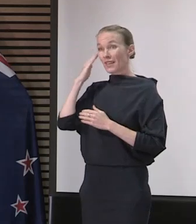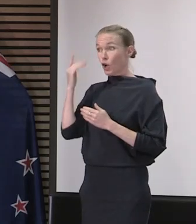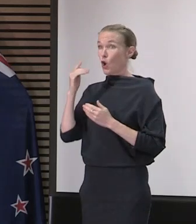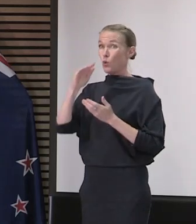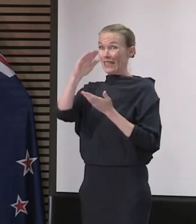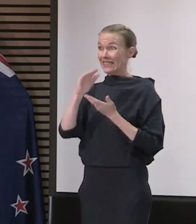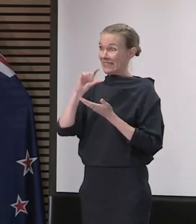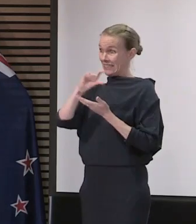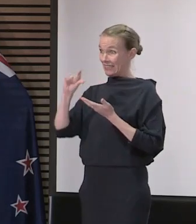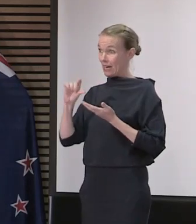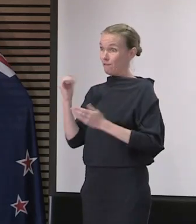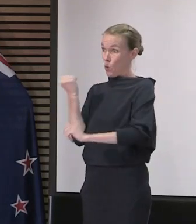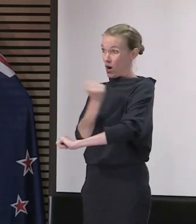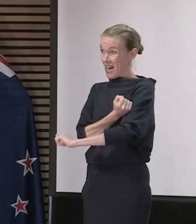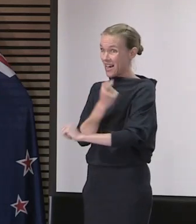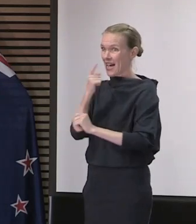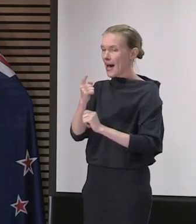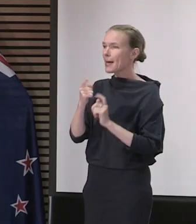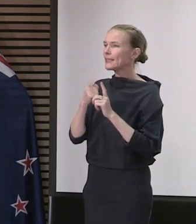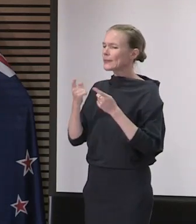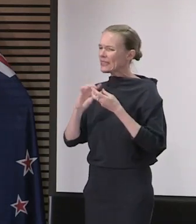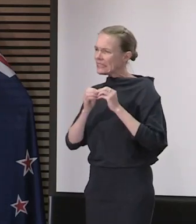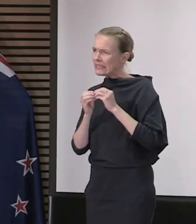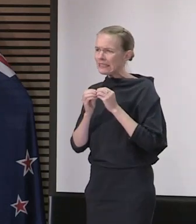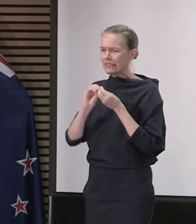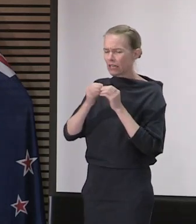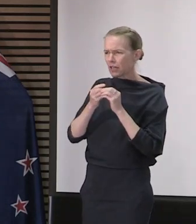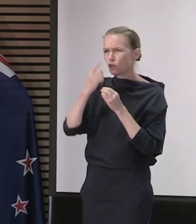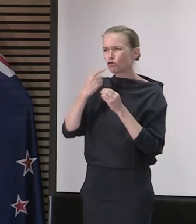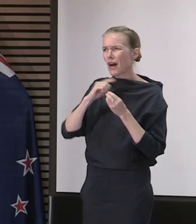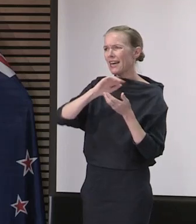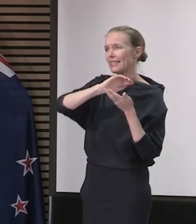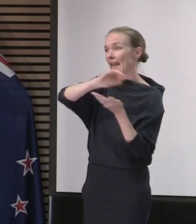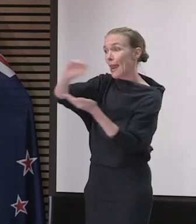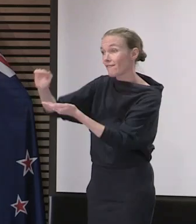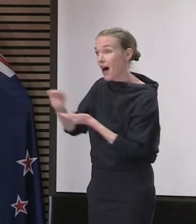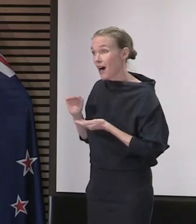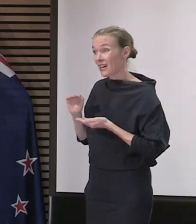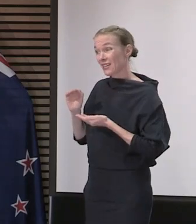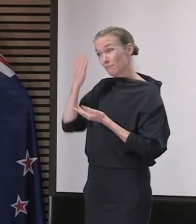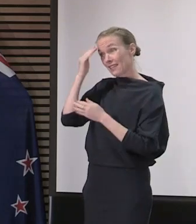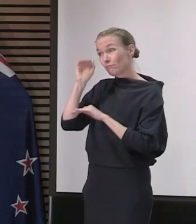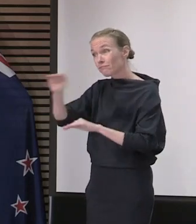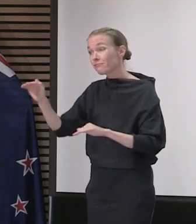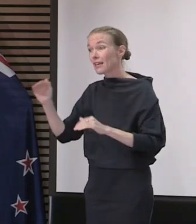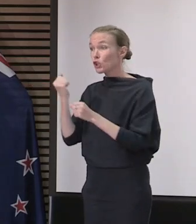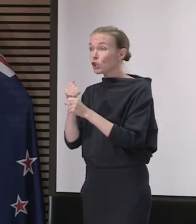of course there have been challenges around distribution of stock, but any GP or